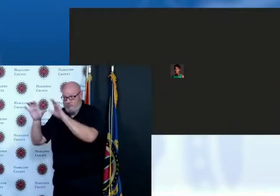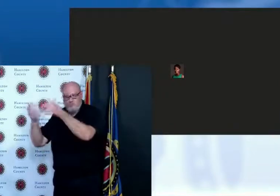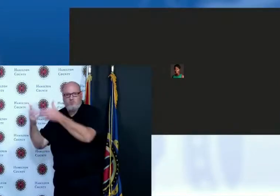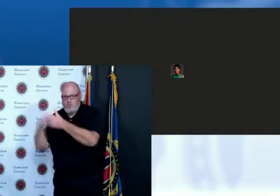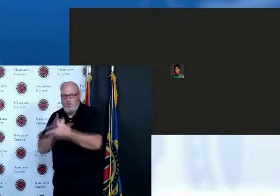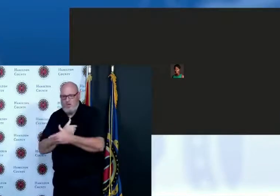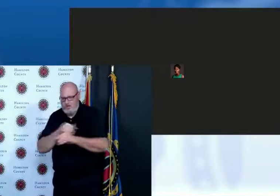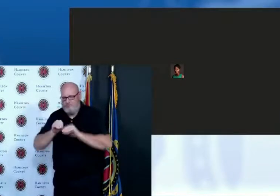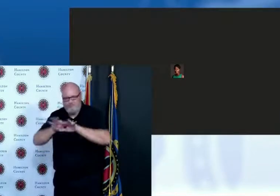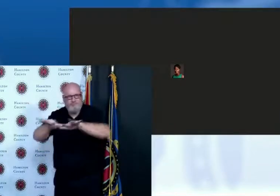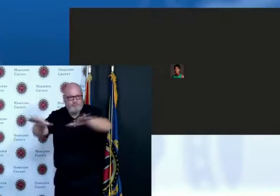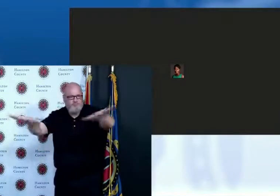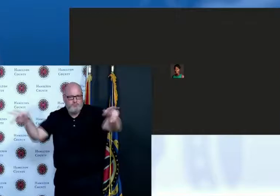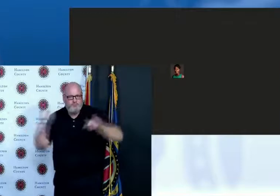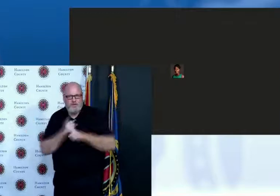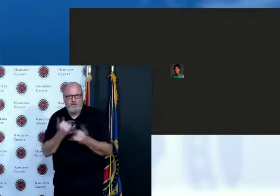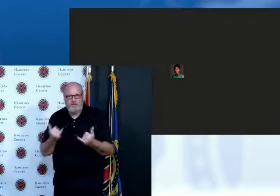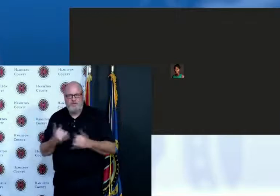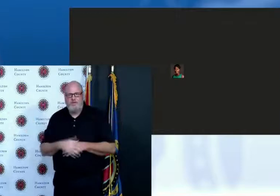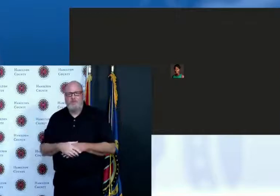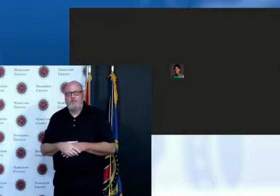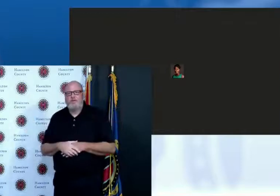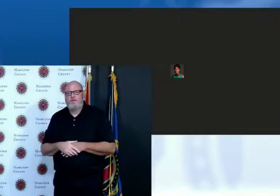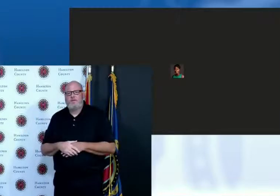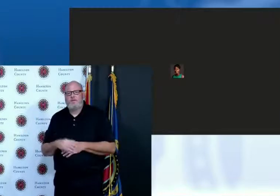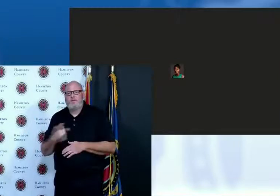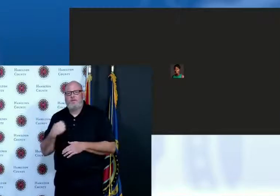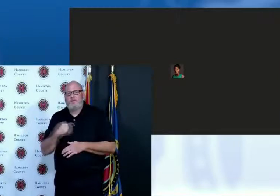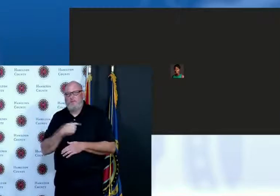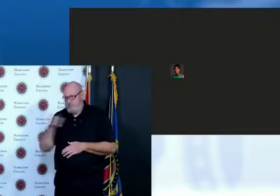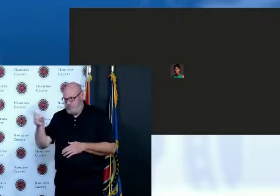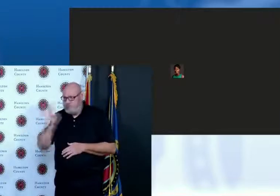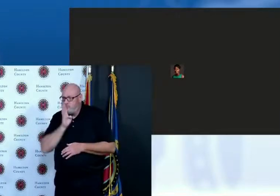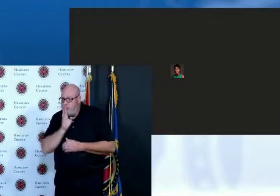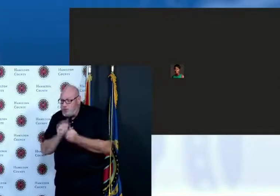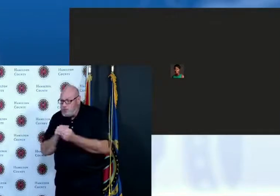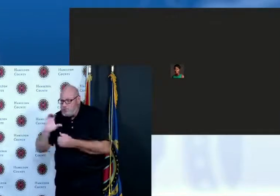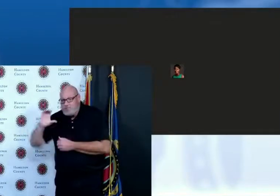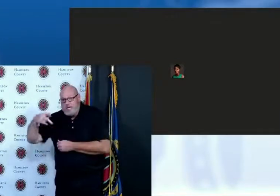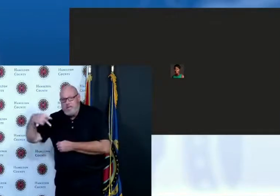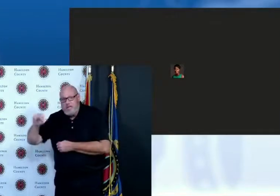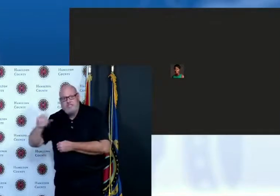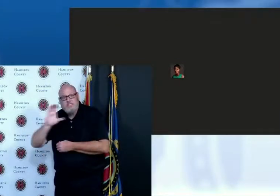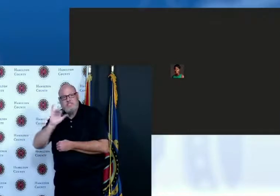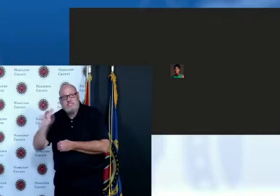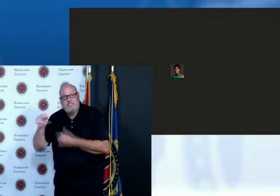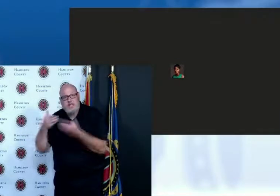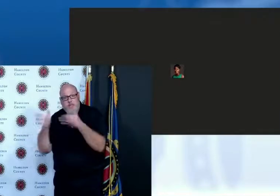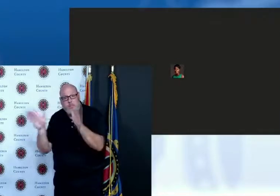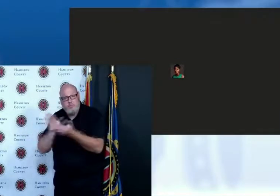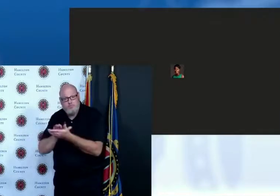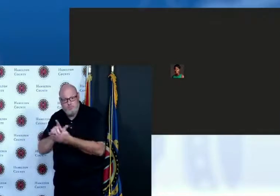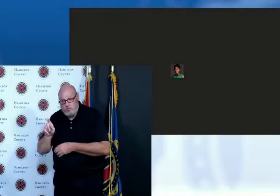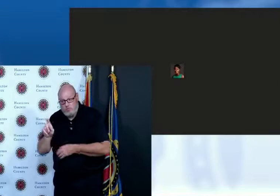like that about possibly vaccinating their seniors juniors so the way Hamilton County is